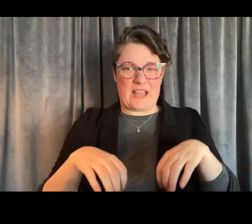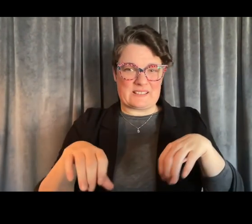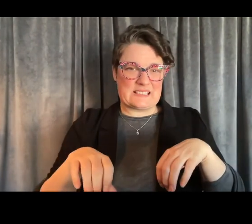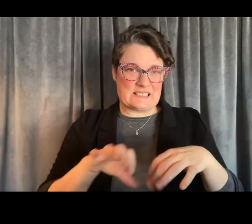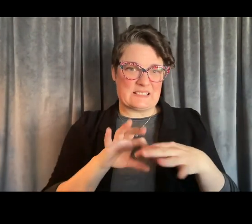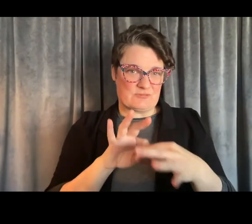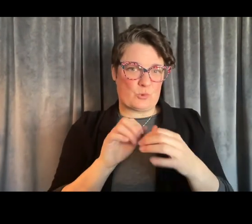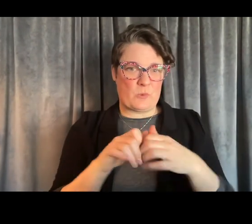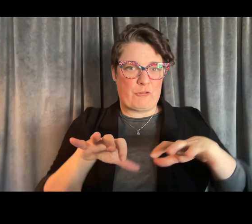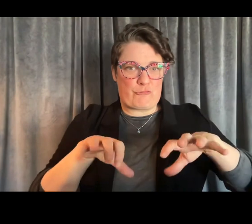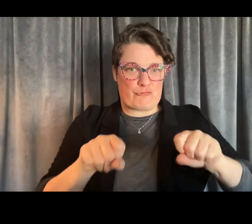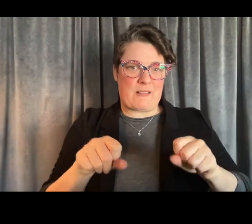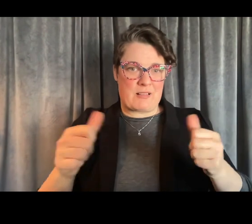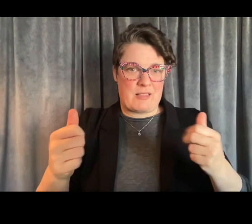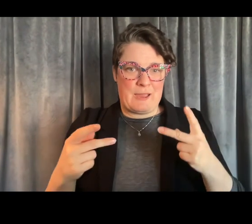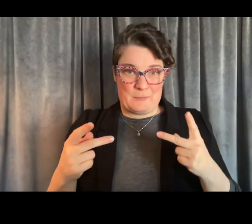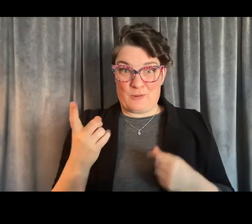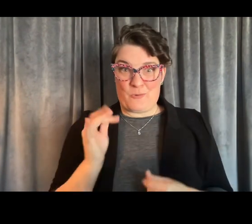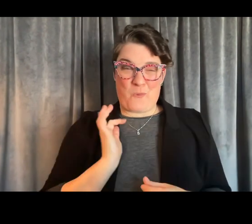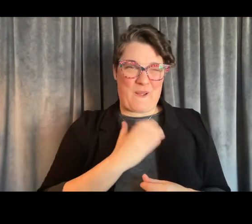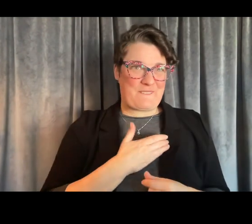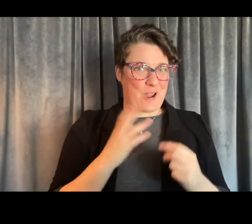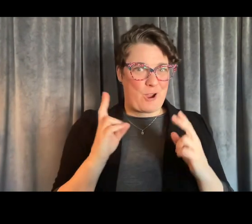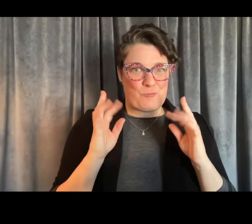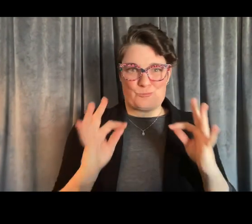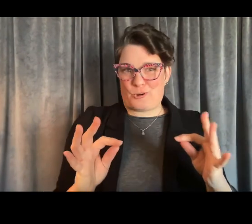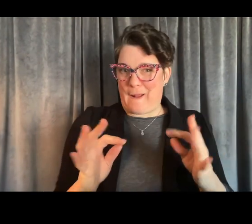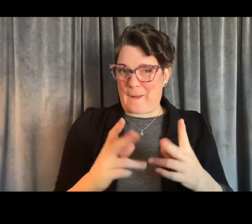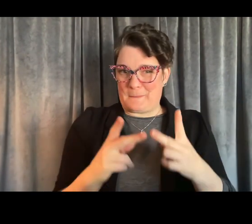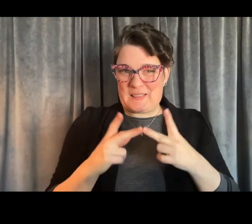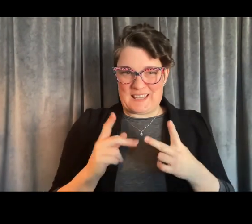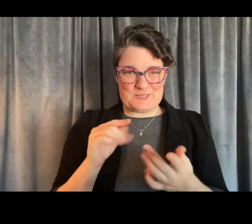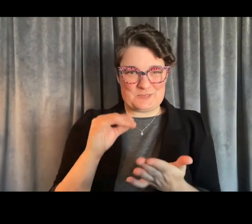our prime places to tap into all of that. Nomy: Mm-hmm.